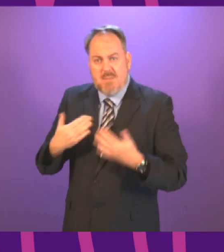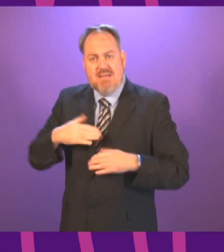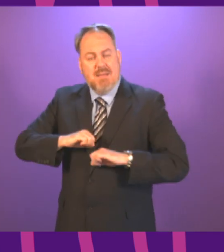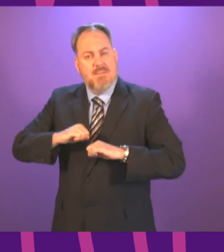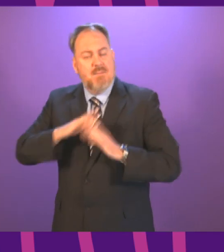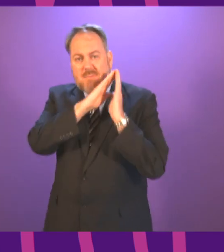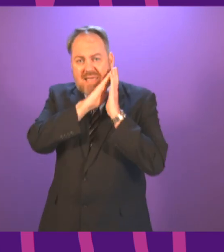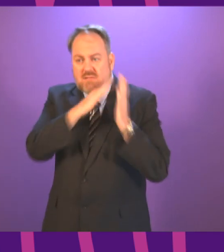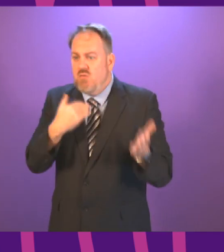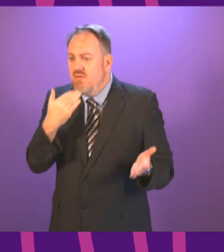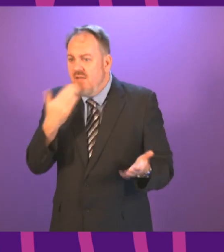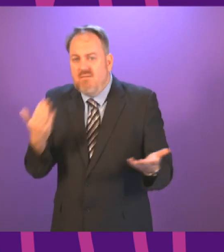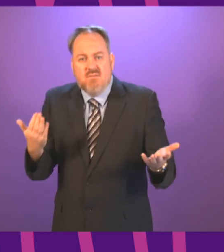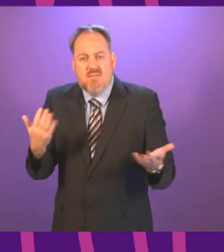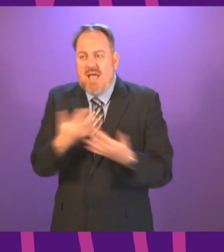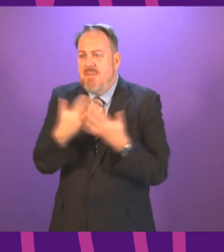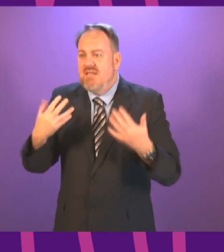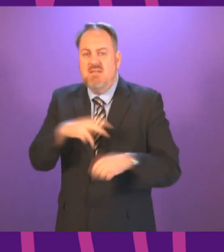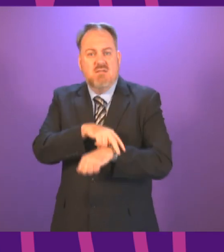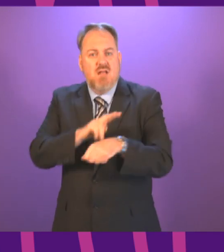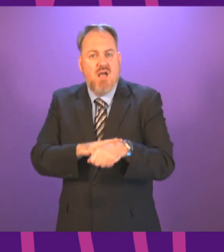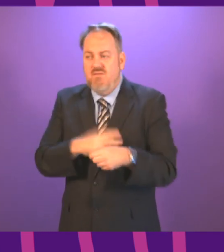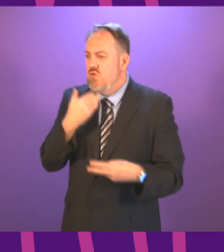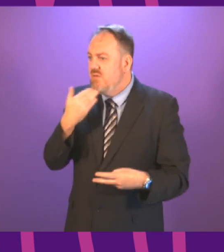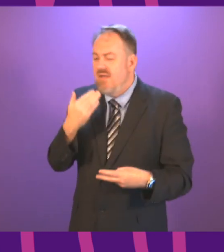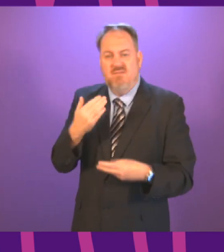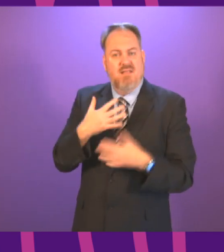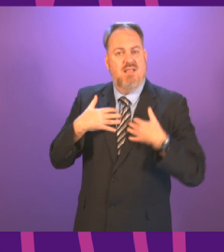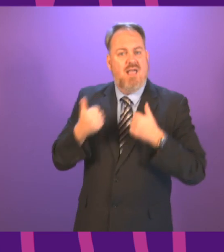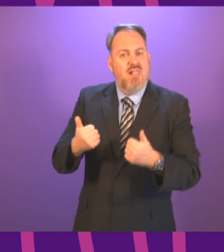How many beds are we short, how many staff are we short because of illness and isolating,